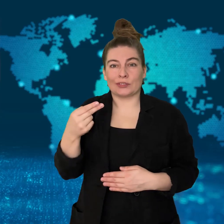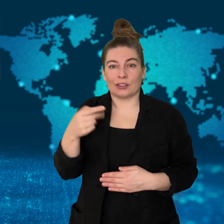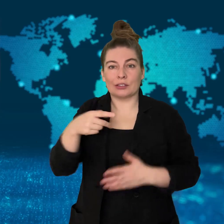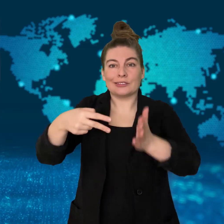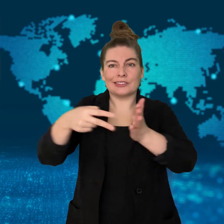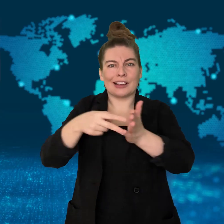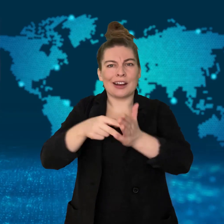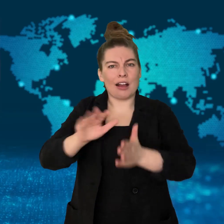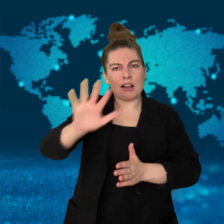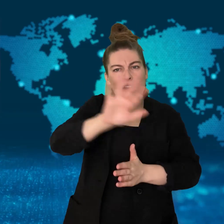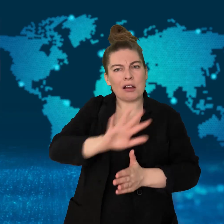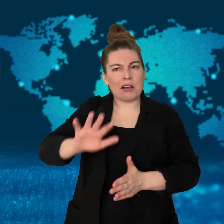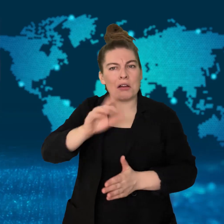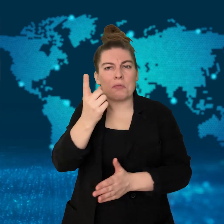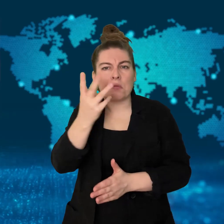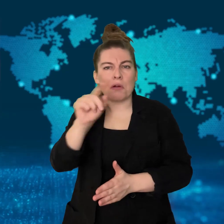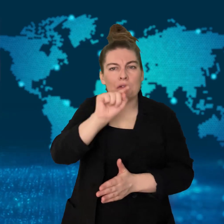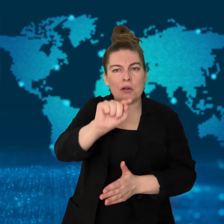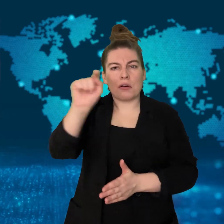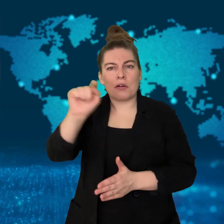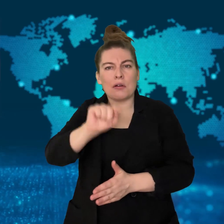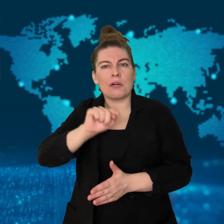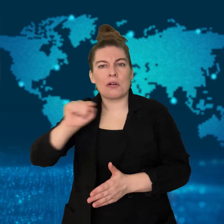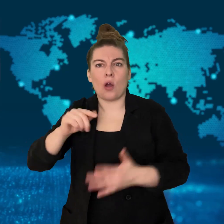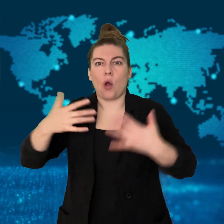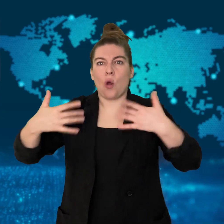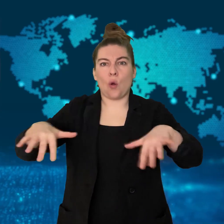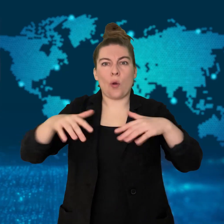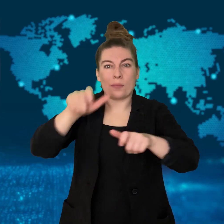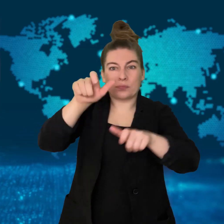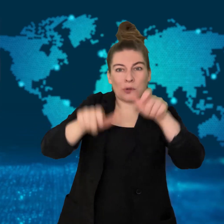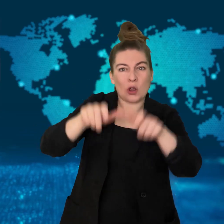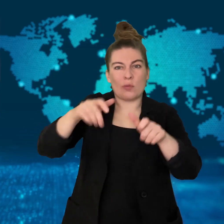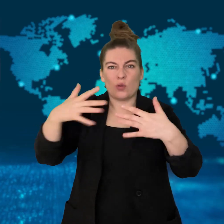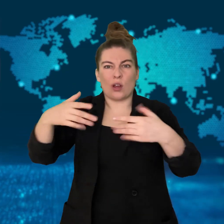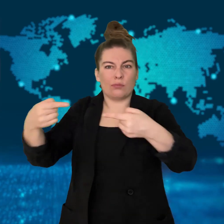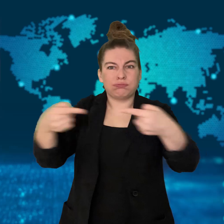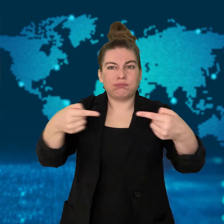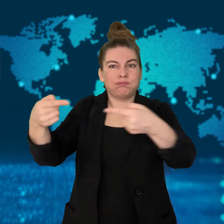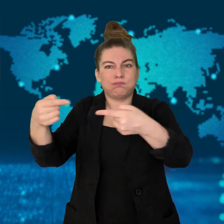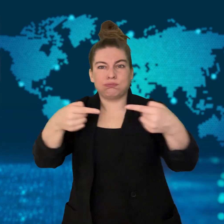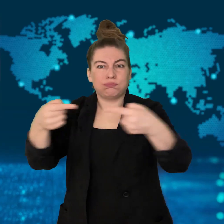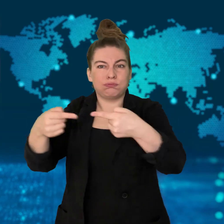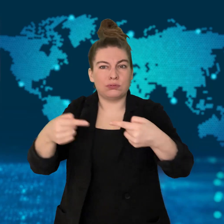There were heavy clashes in several regions